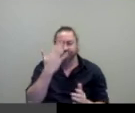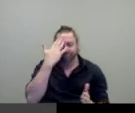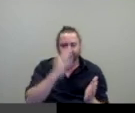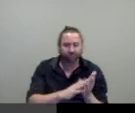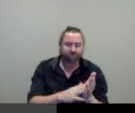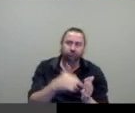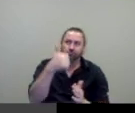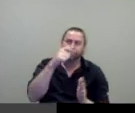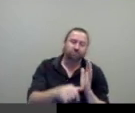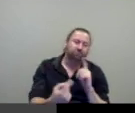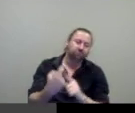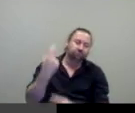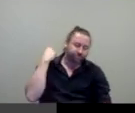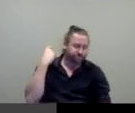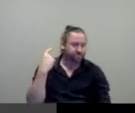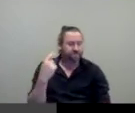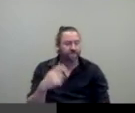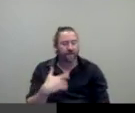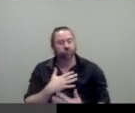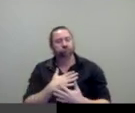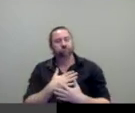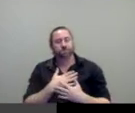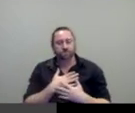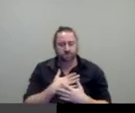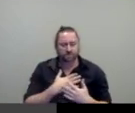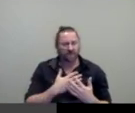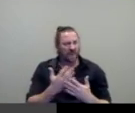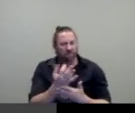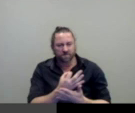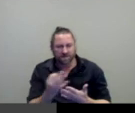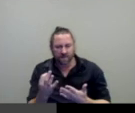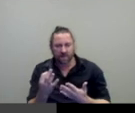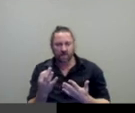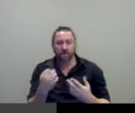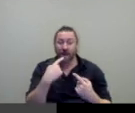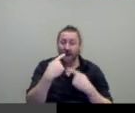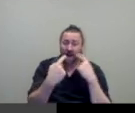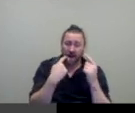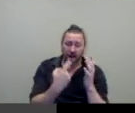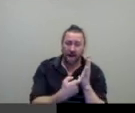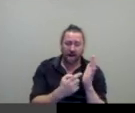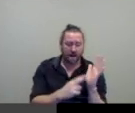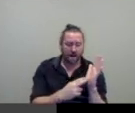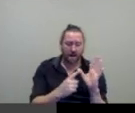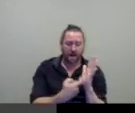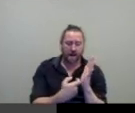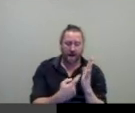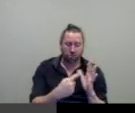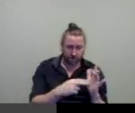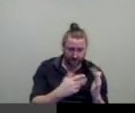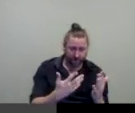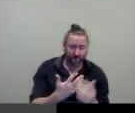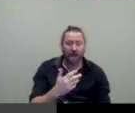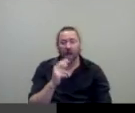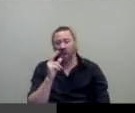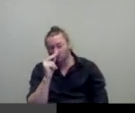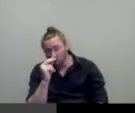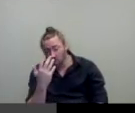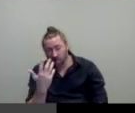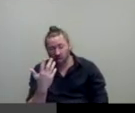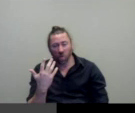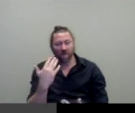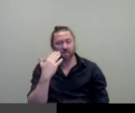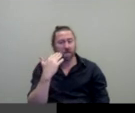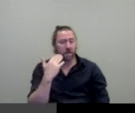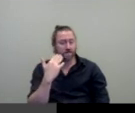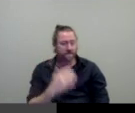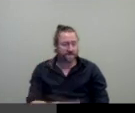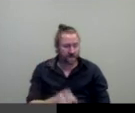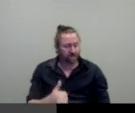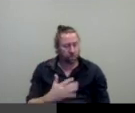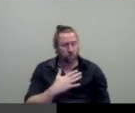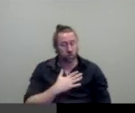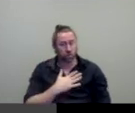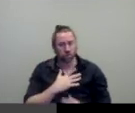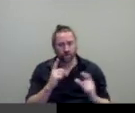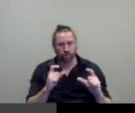and touch emptiness narrative youth and femininity feren makes haunting images she's inspired by